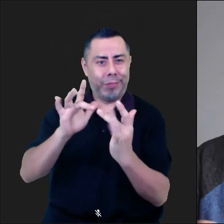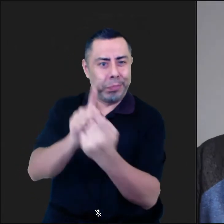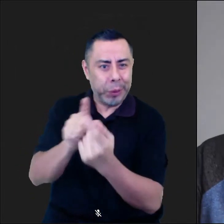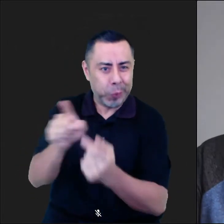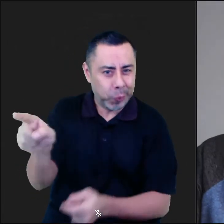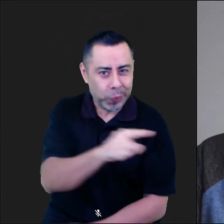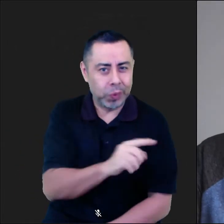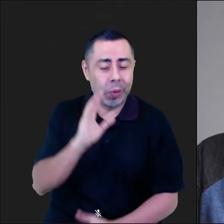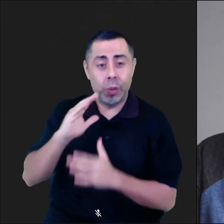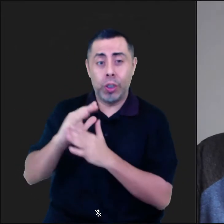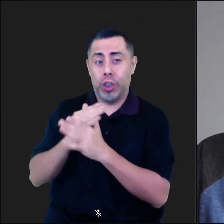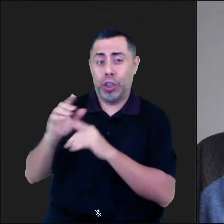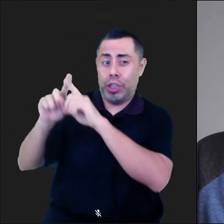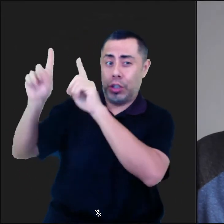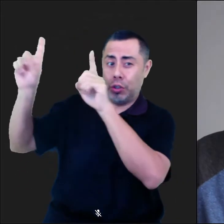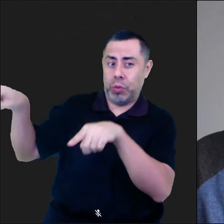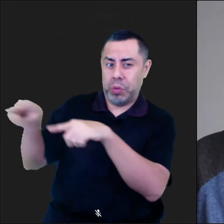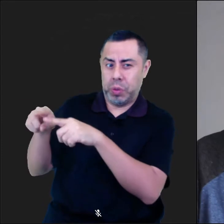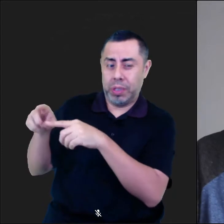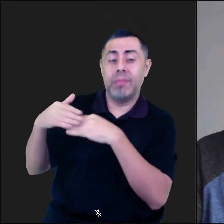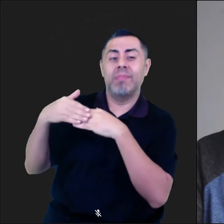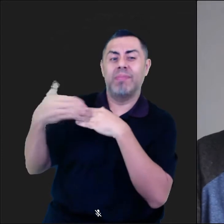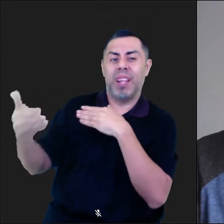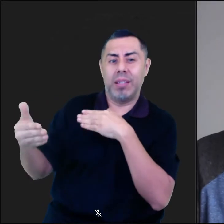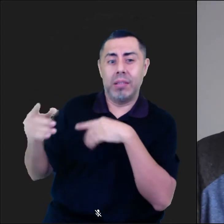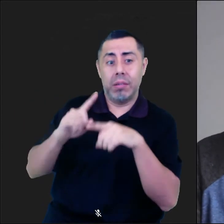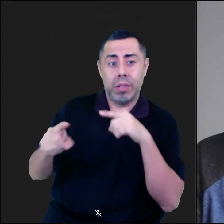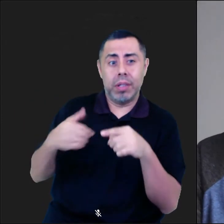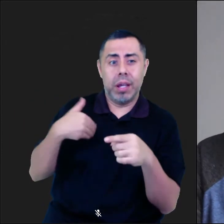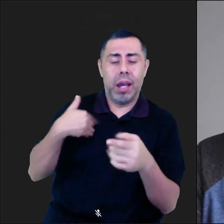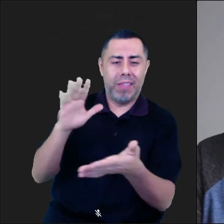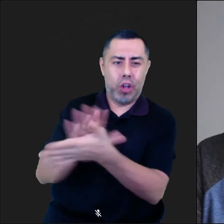but i'm also going to share the link of the doc i'll be sharing with you today let me know if